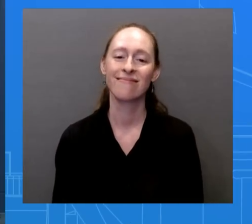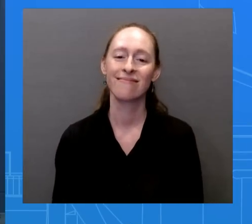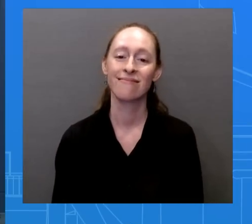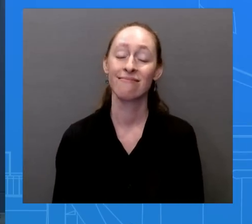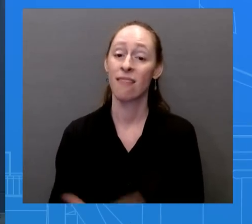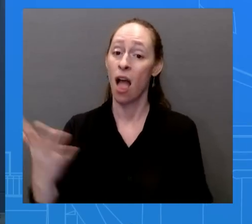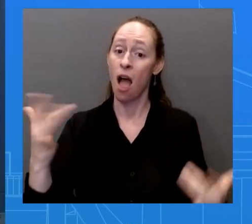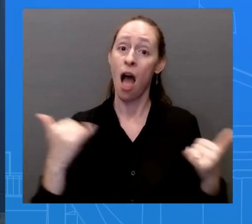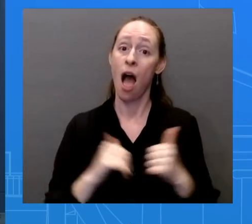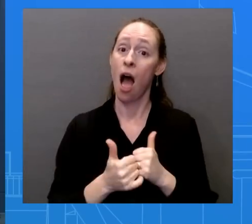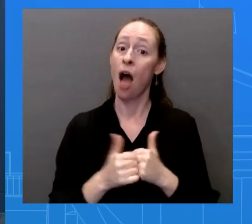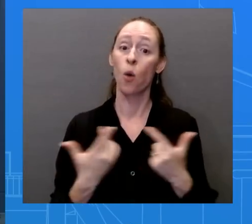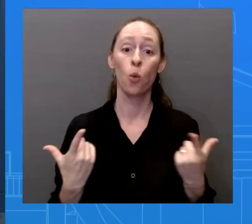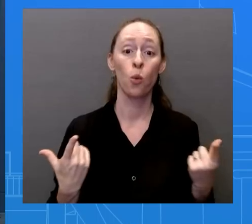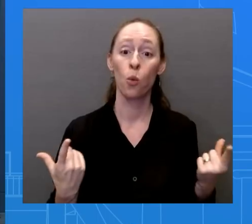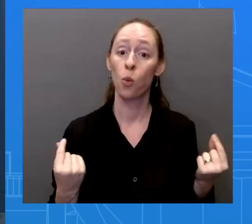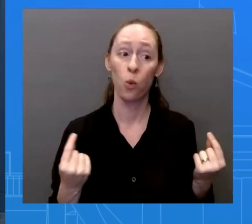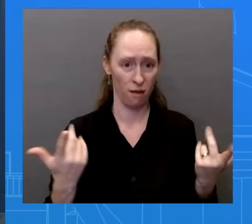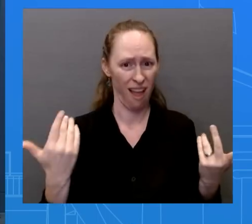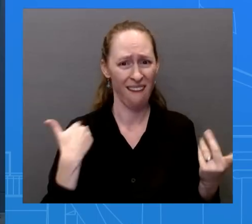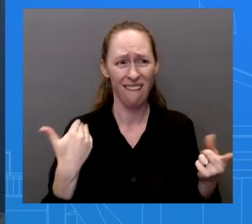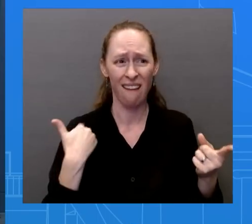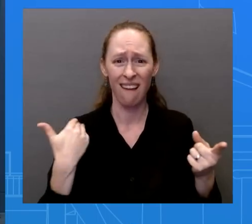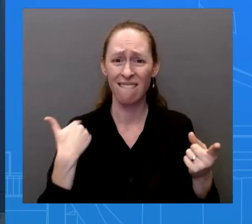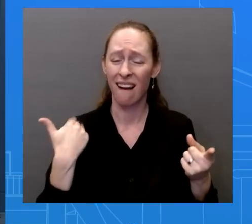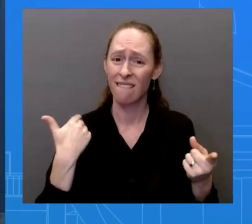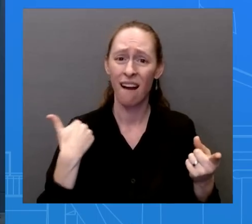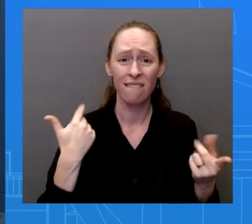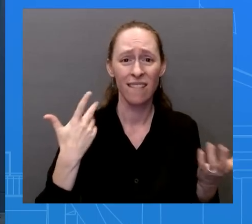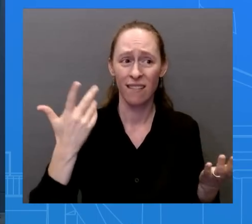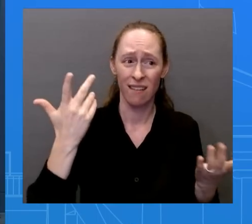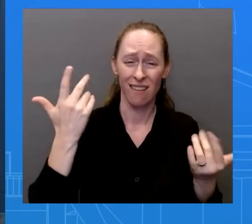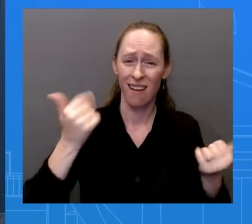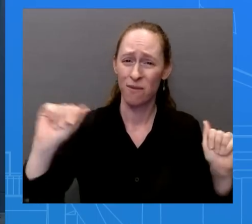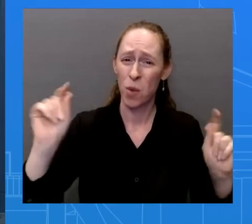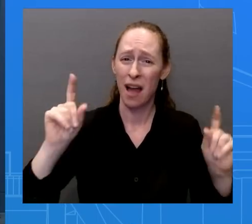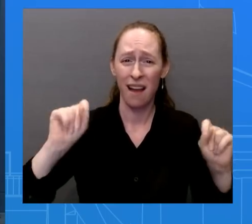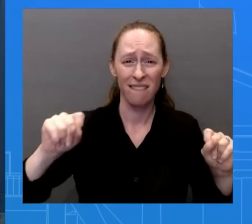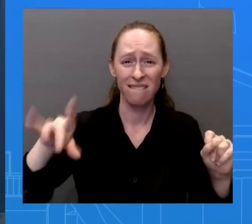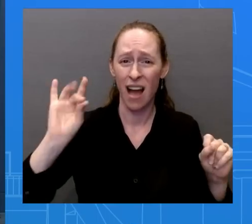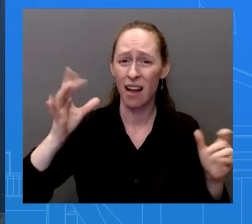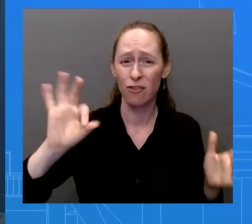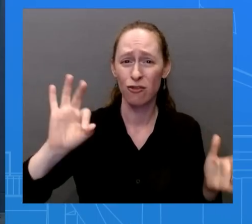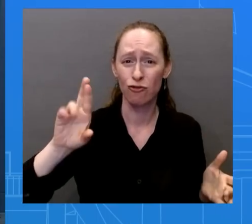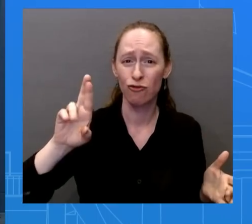Now we're doing everything we can to get the message out about the benefits of these vaccines. We're focused on reaching people where they are.